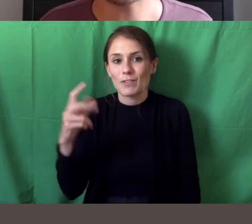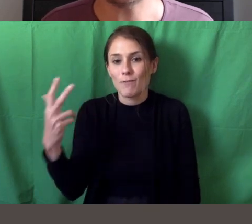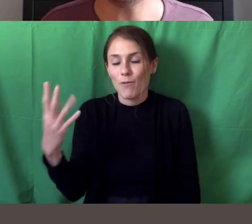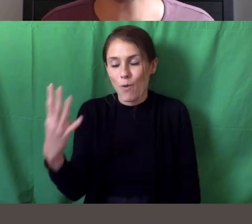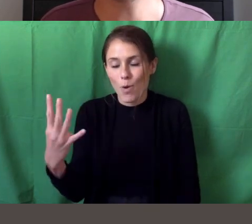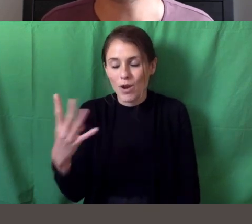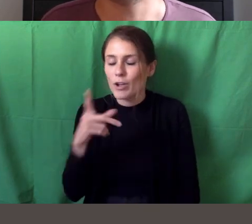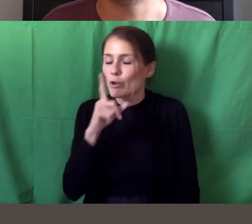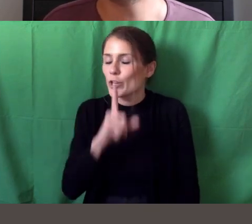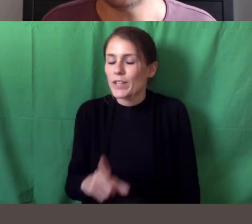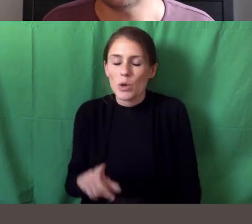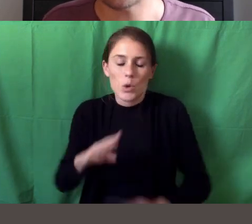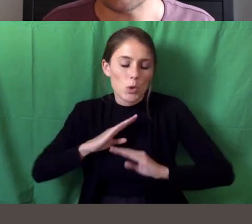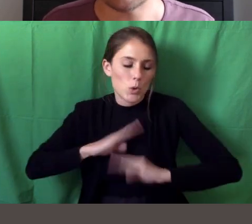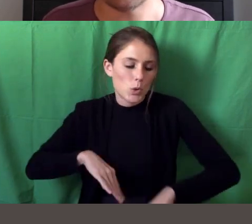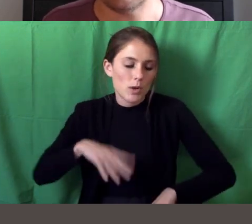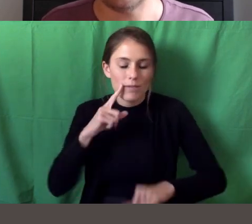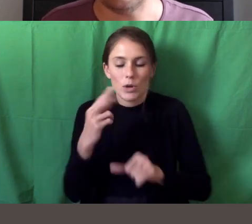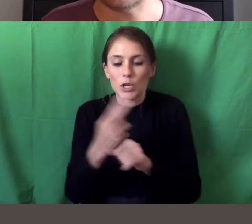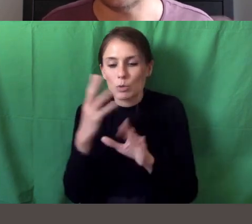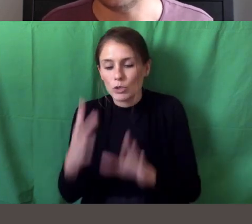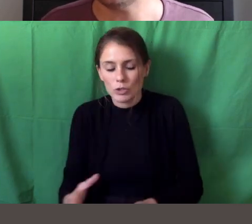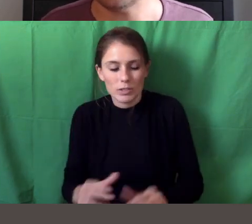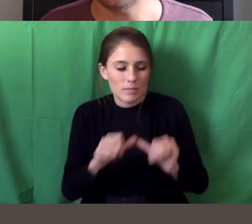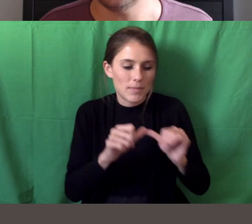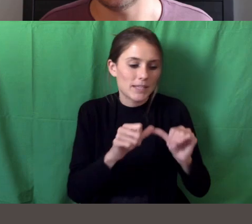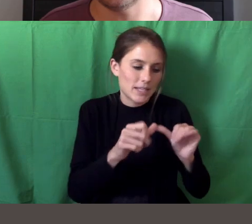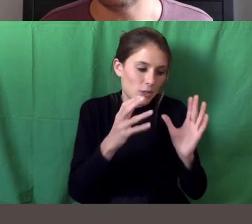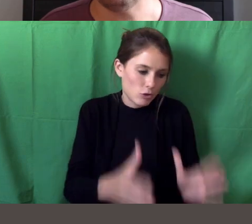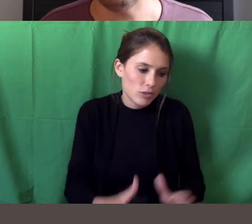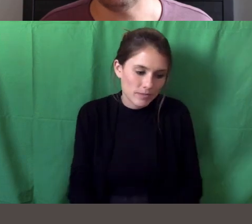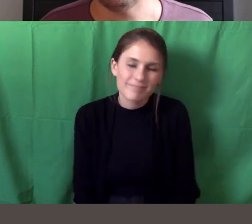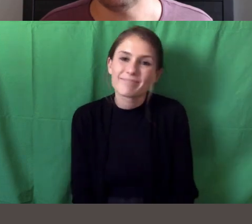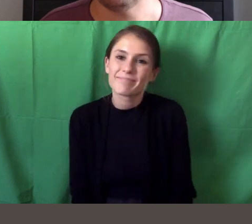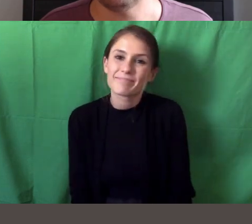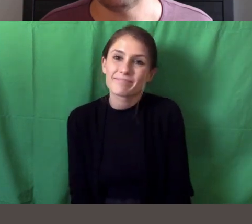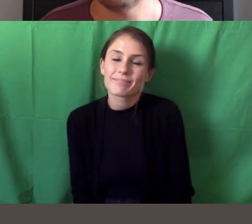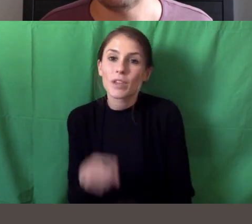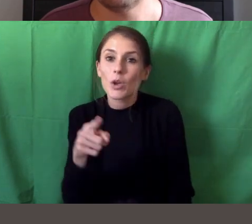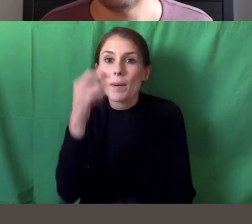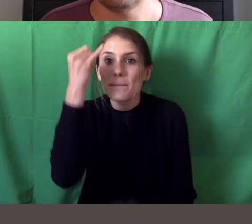tox4. What a great relief, both for us, the maintainers and our users.